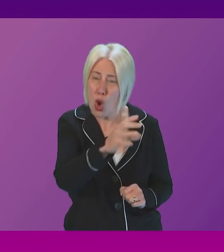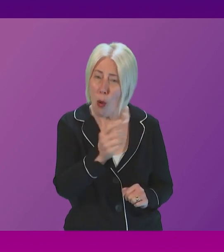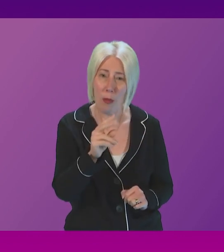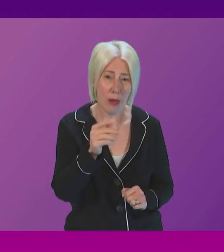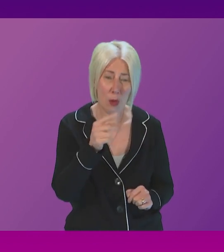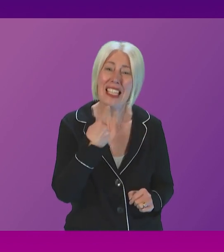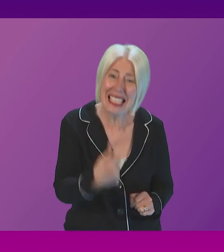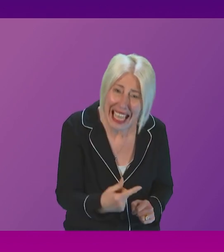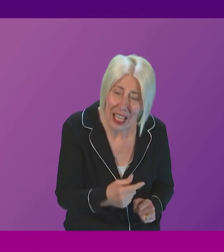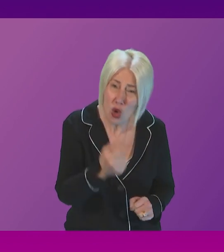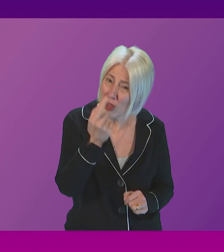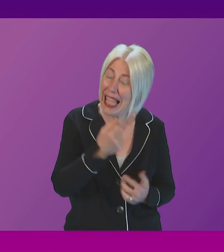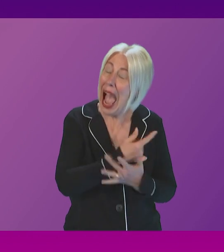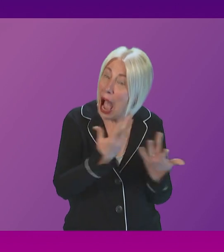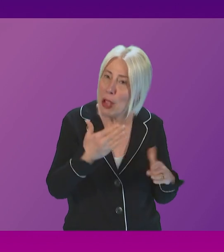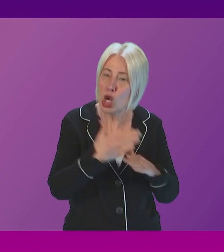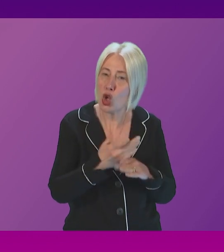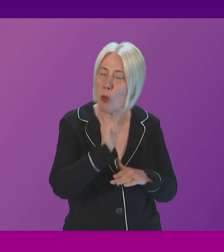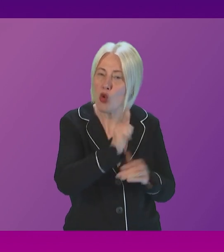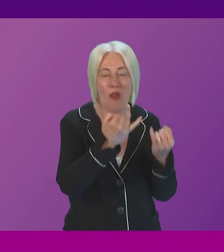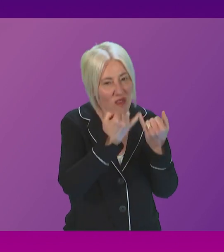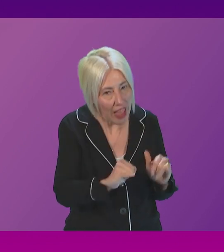understand how many jobs his failures are costing?